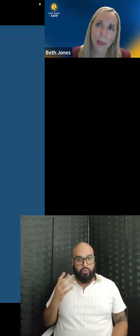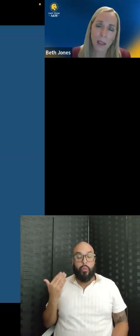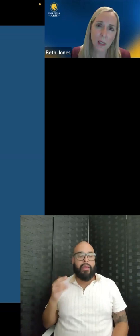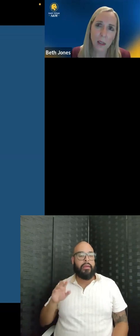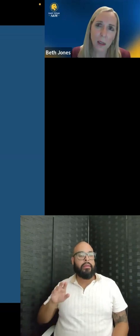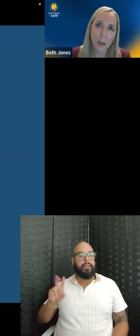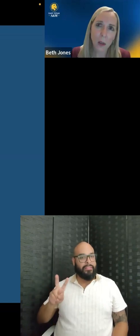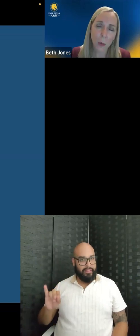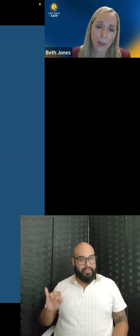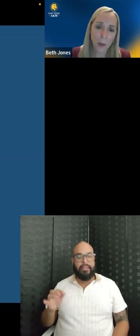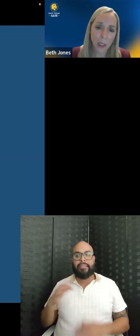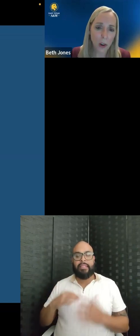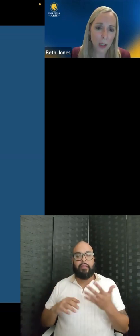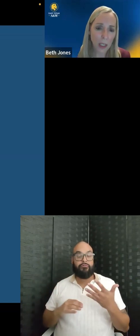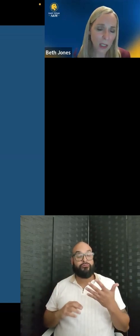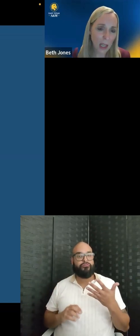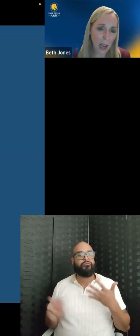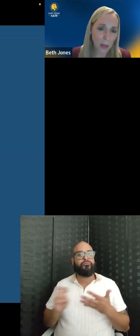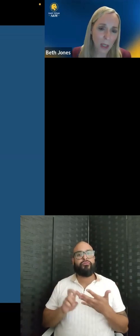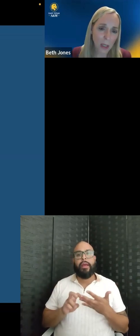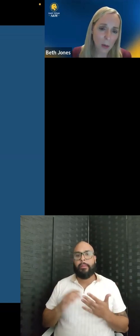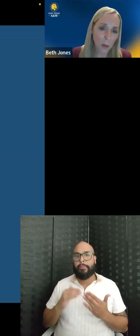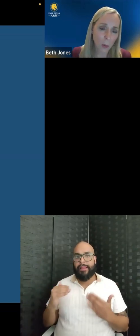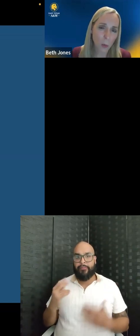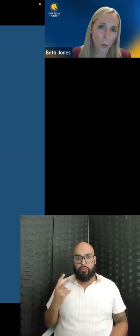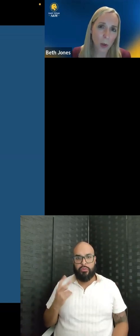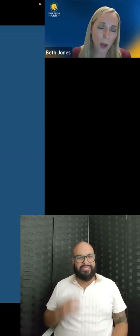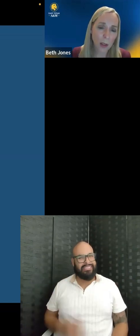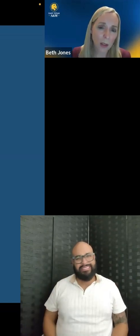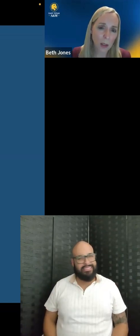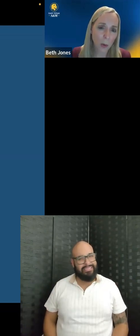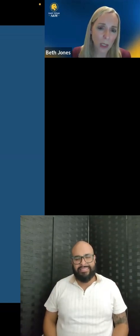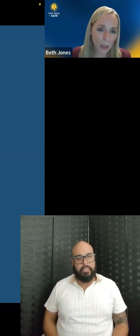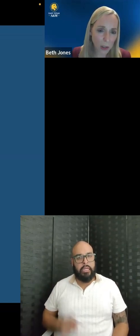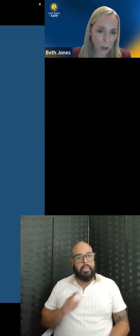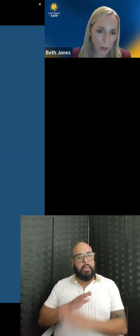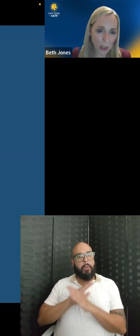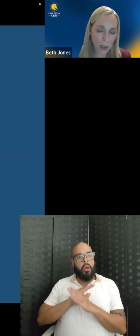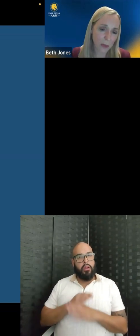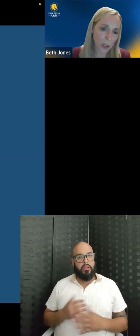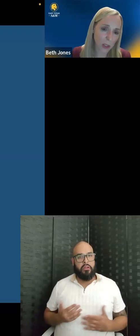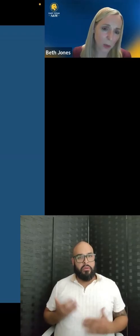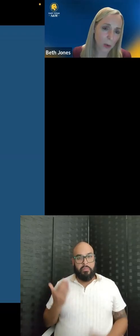But that's, I think we need to guard against that because we're not going to tier 2 because of the vision.